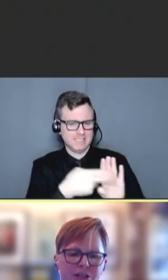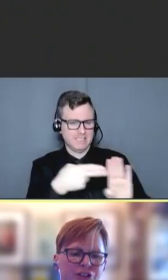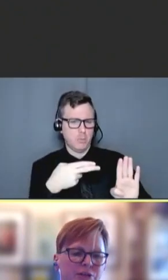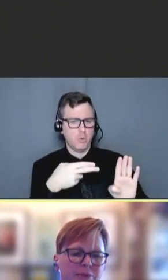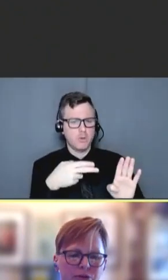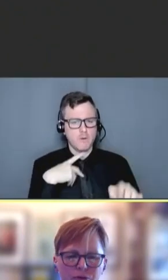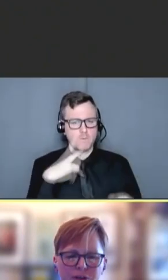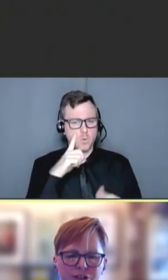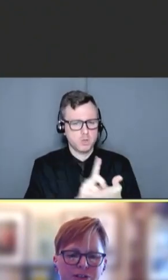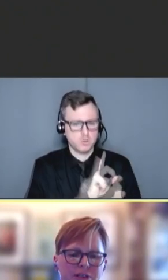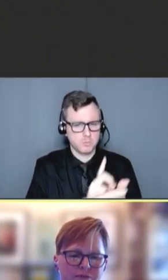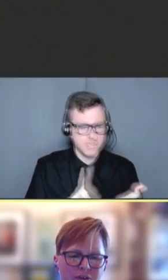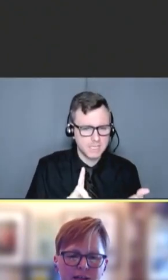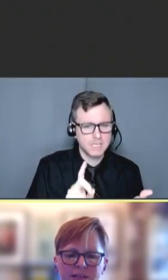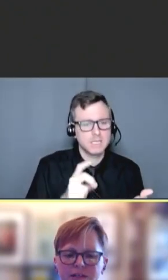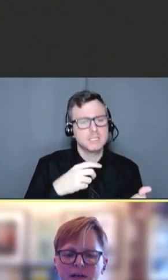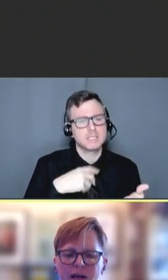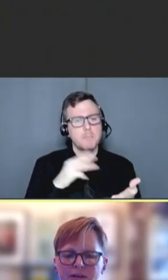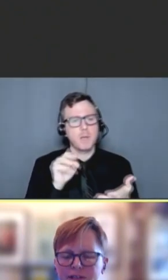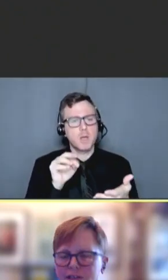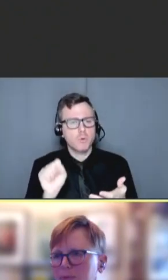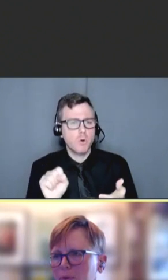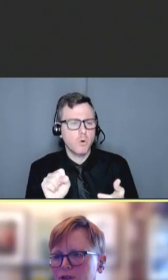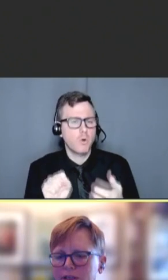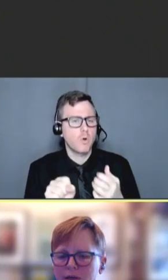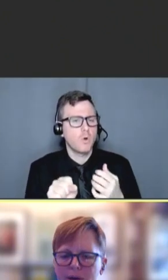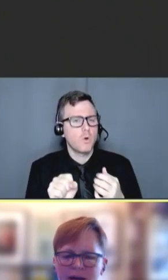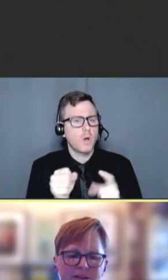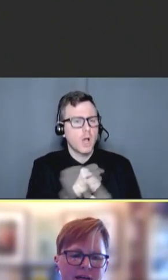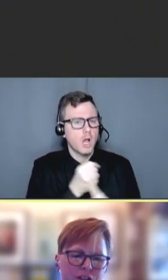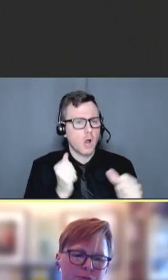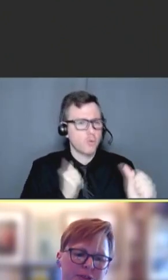implementation, micro-aggressions, and violence, but this proportionately impacts